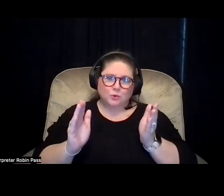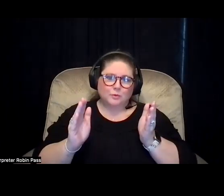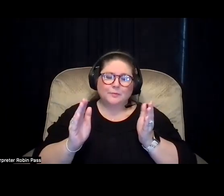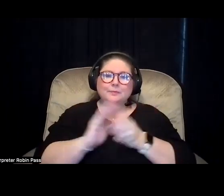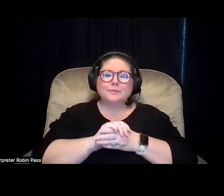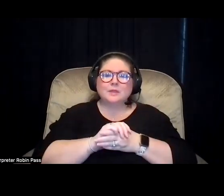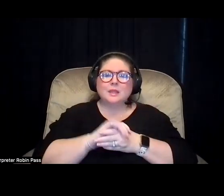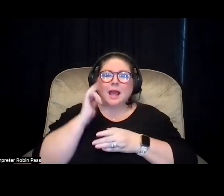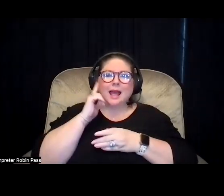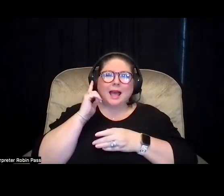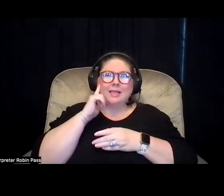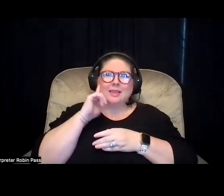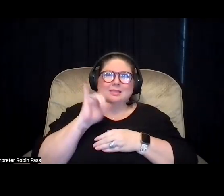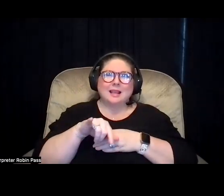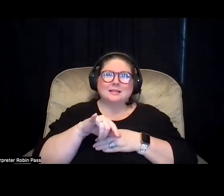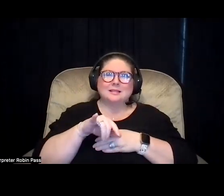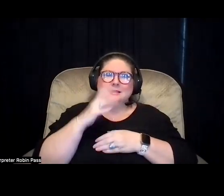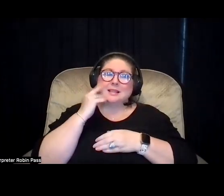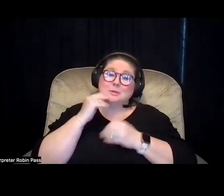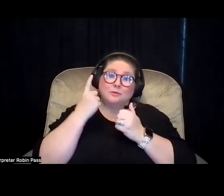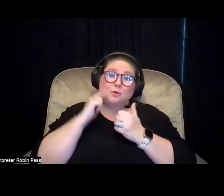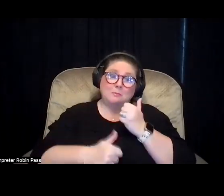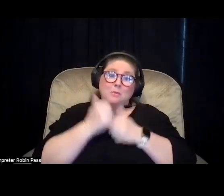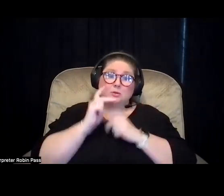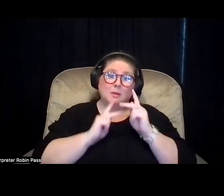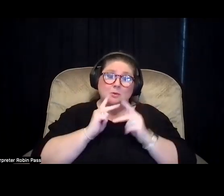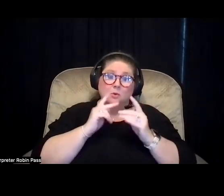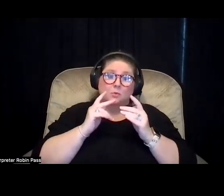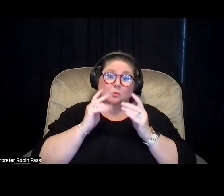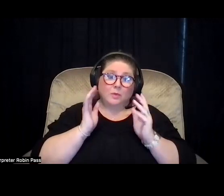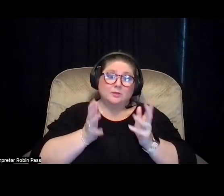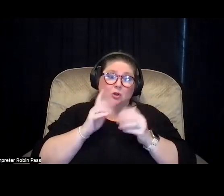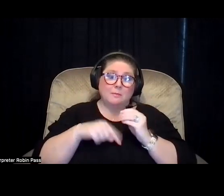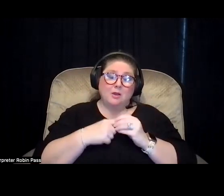of the experience for most people when they we talk about tulsa and other race massacres